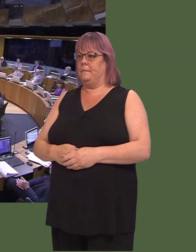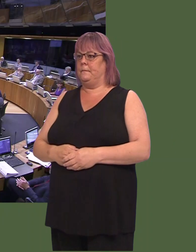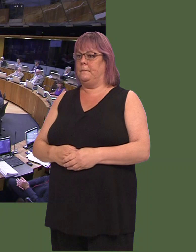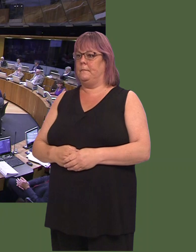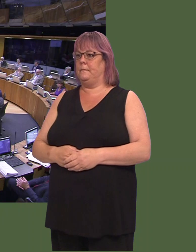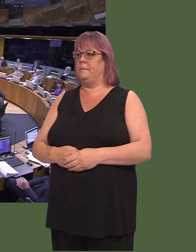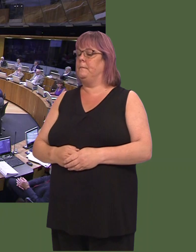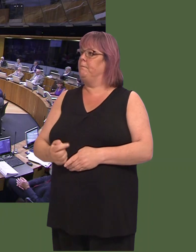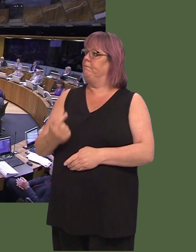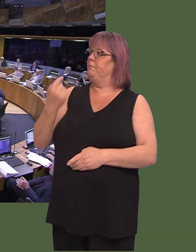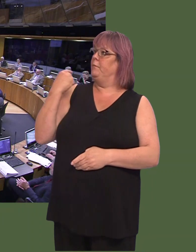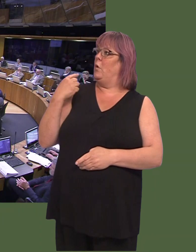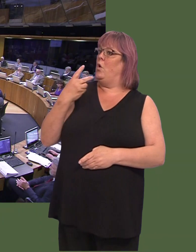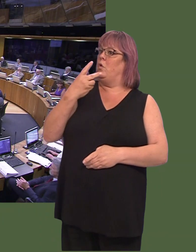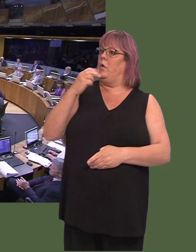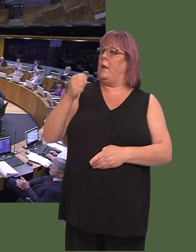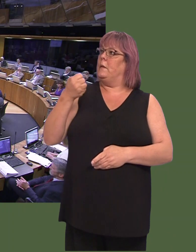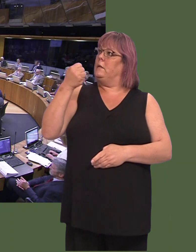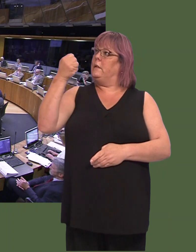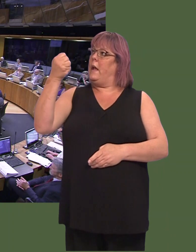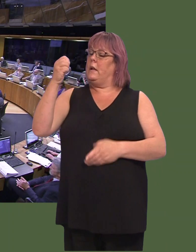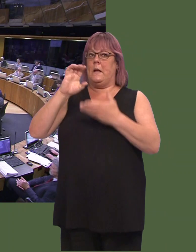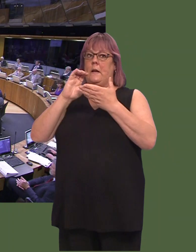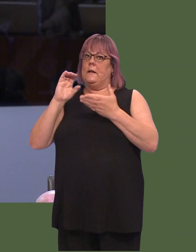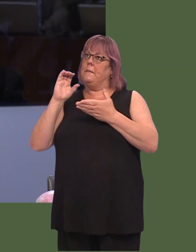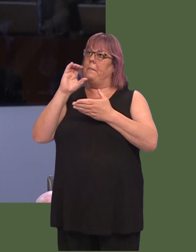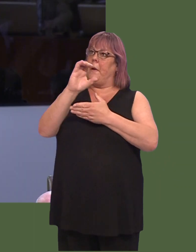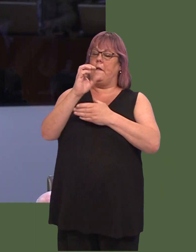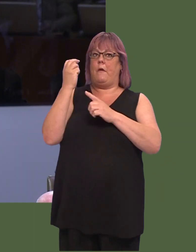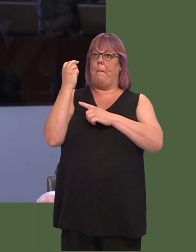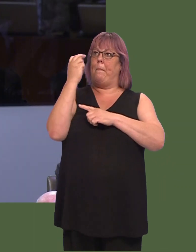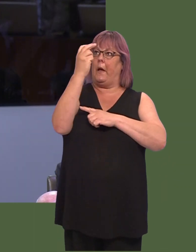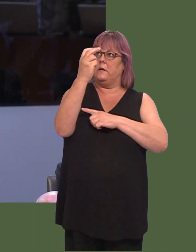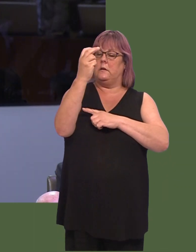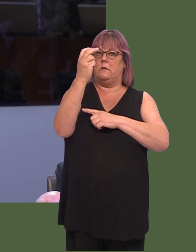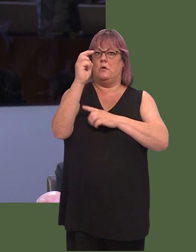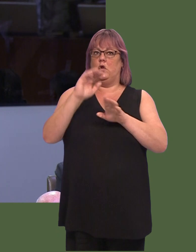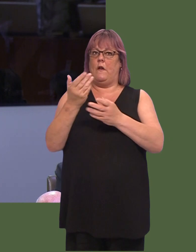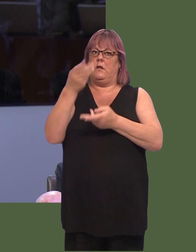Russell George AM: Since 2010, spending on bus provision by the Welsh Government has